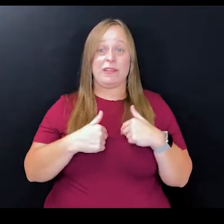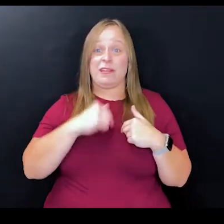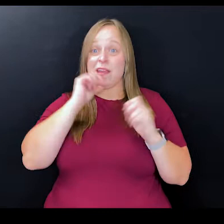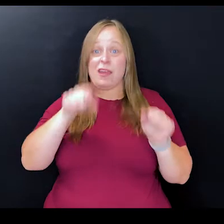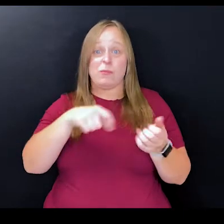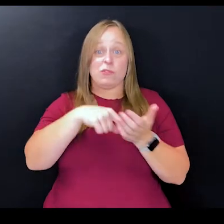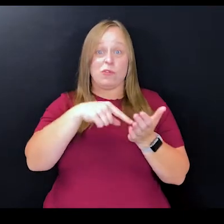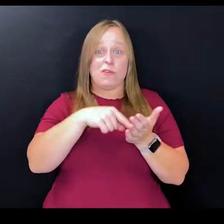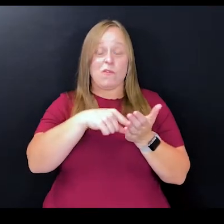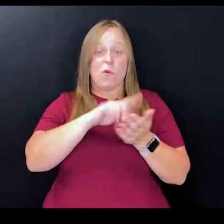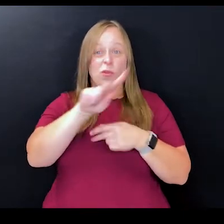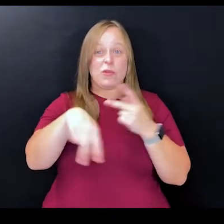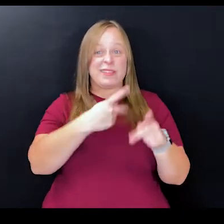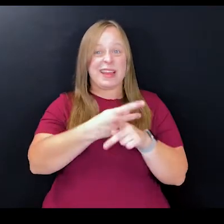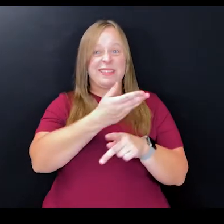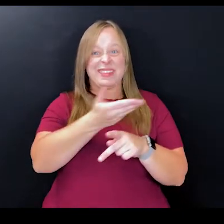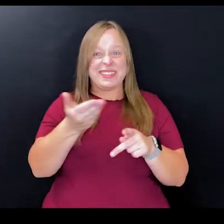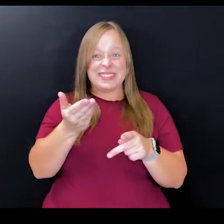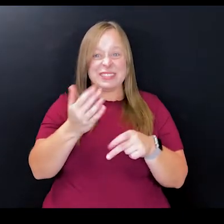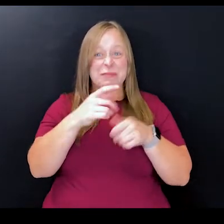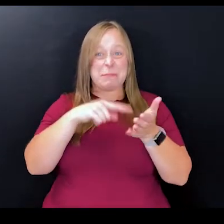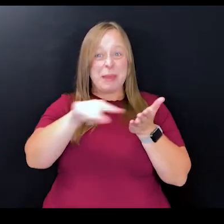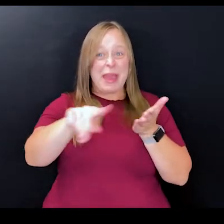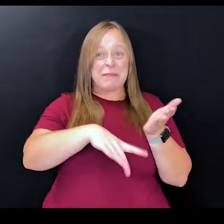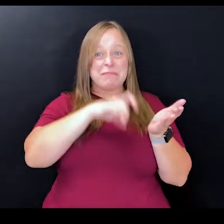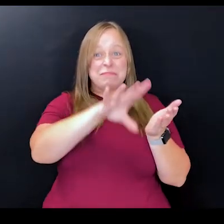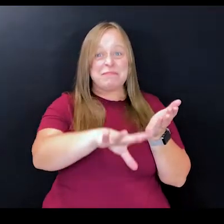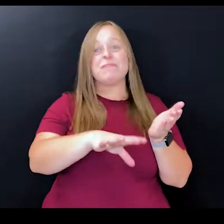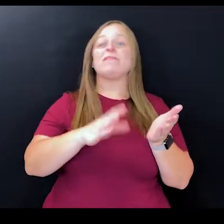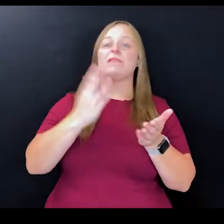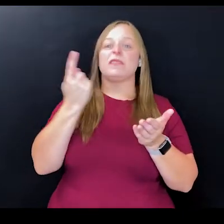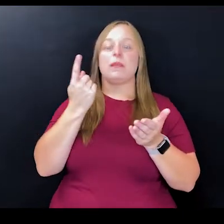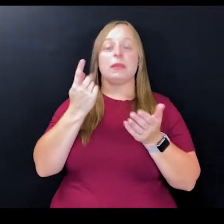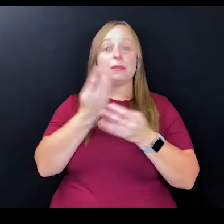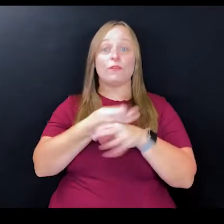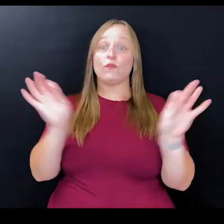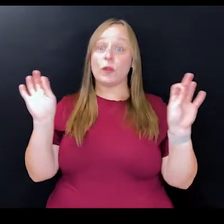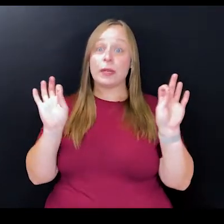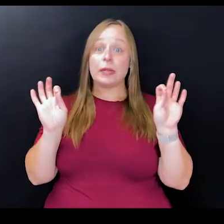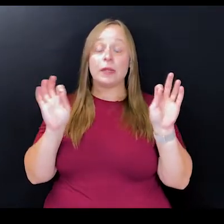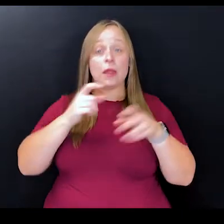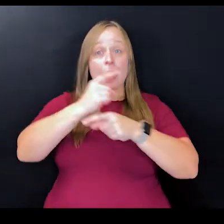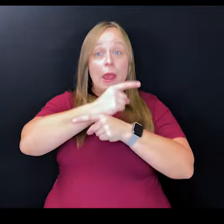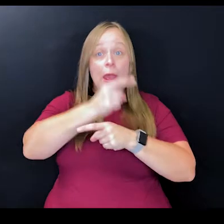to afford those kinds of resources, having something that's free, accurate,